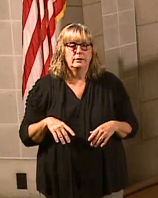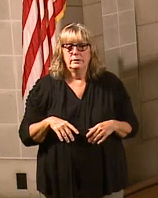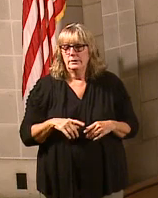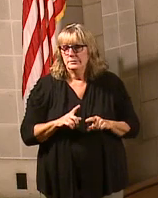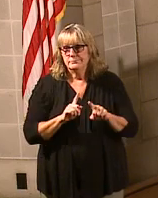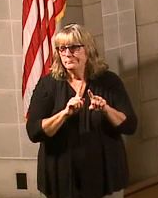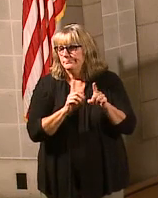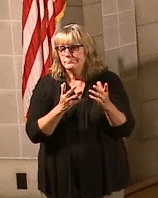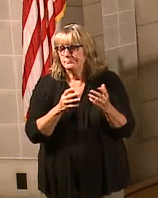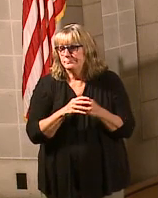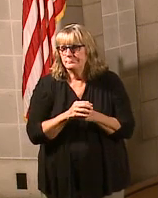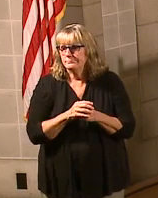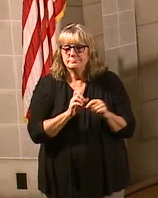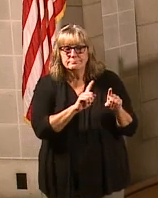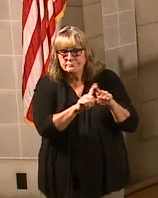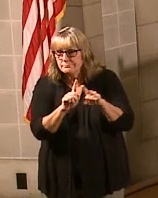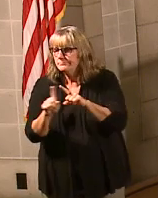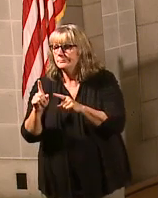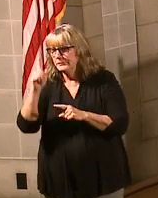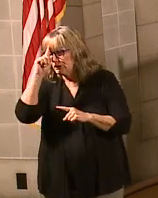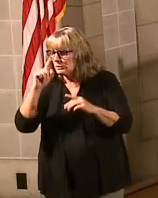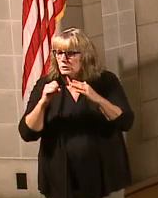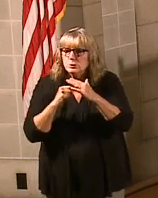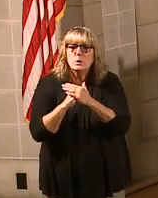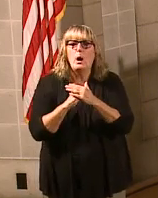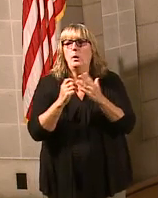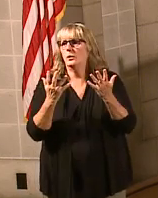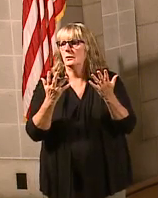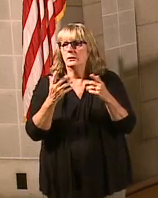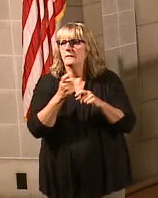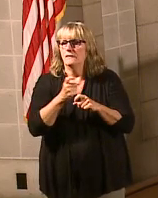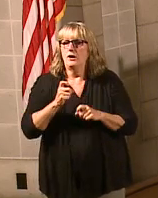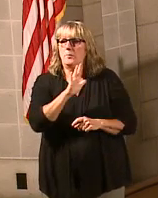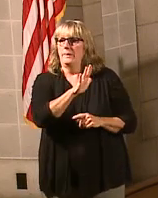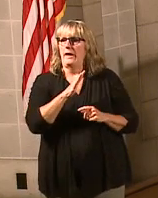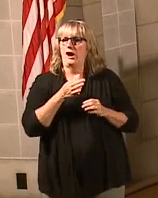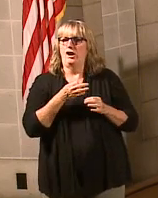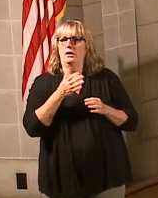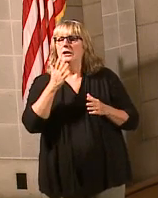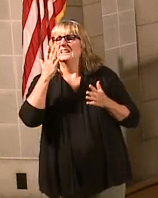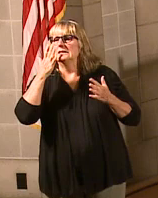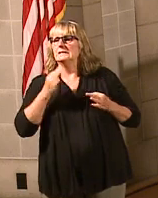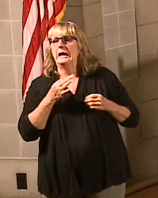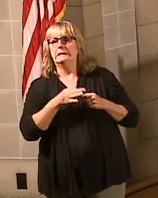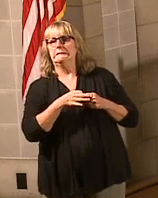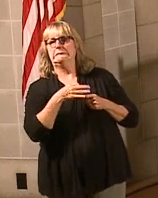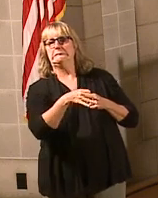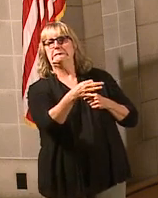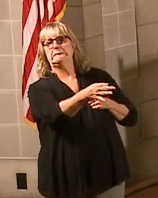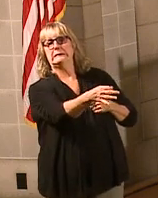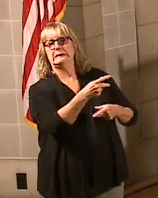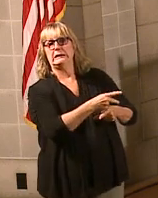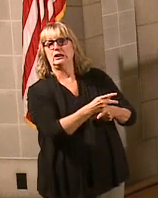SEVERE SYMPTOMS THIS YEAR